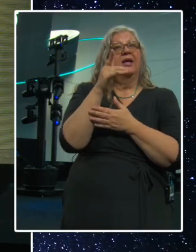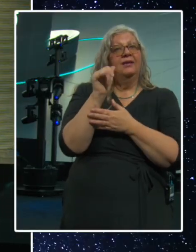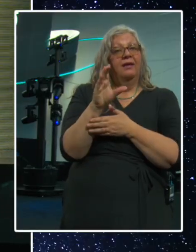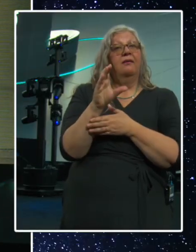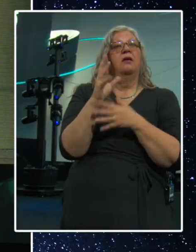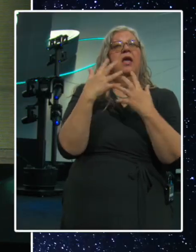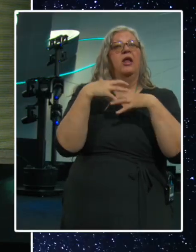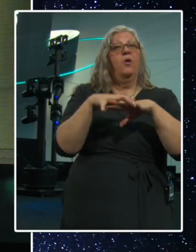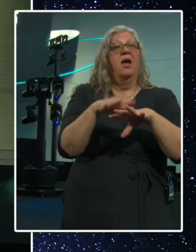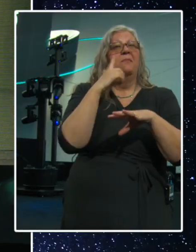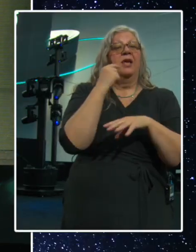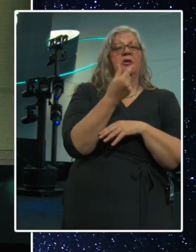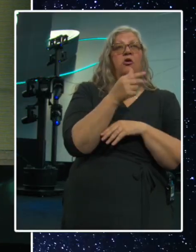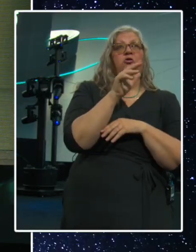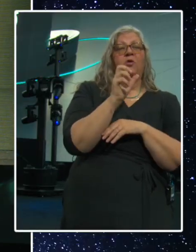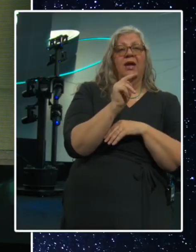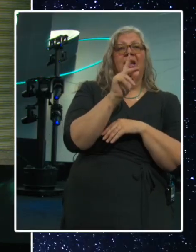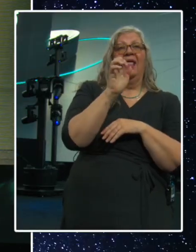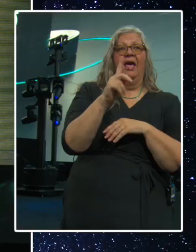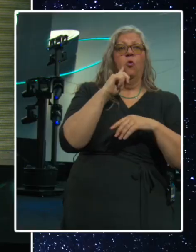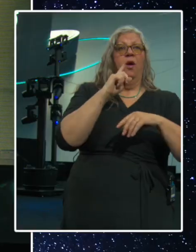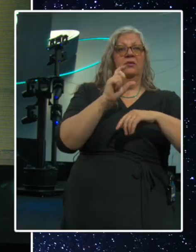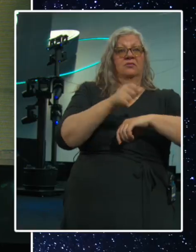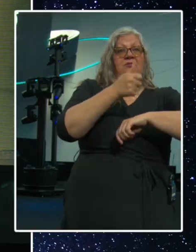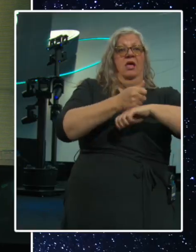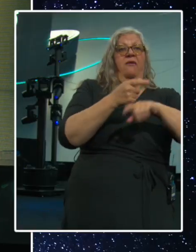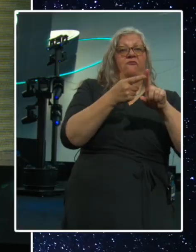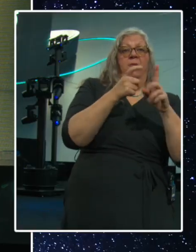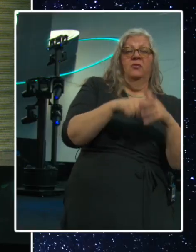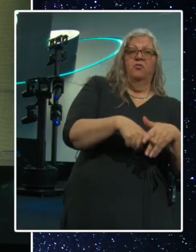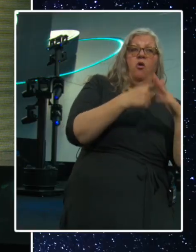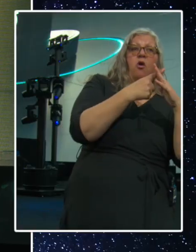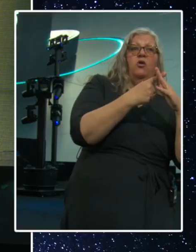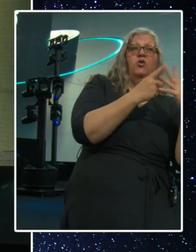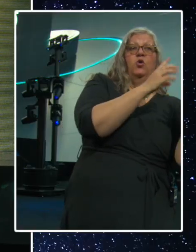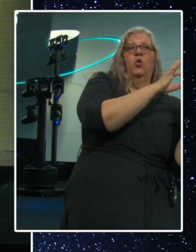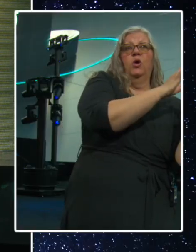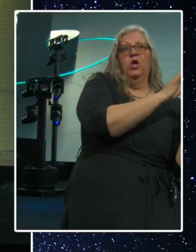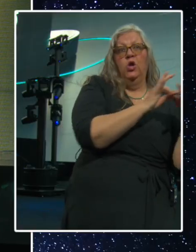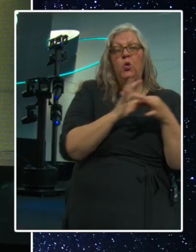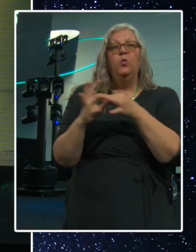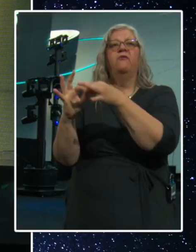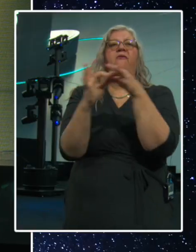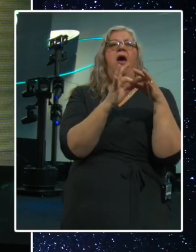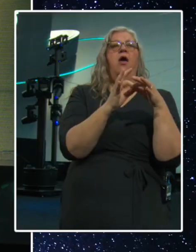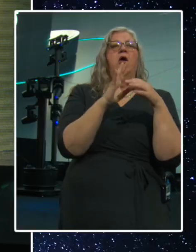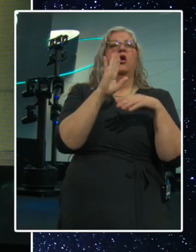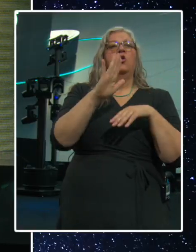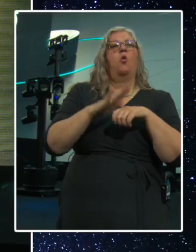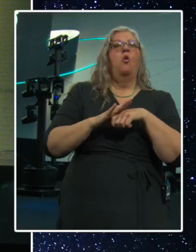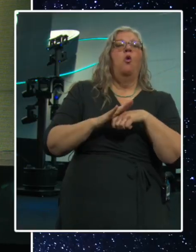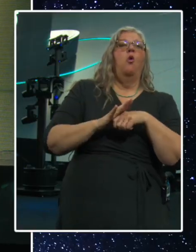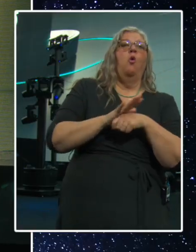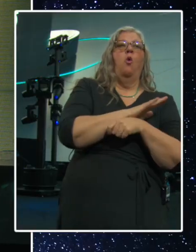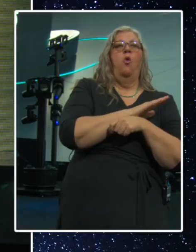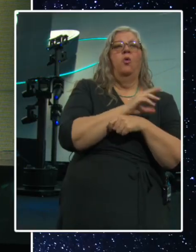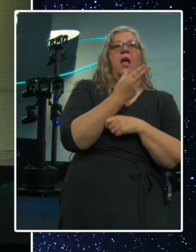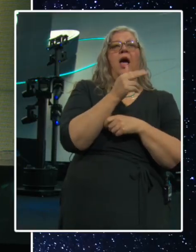because GreenLake was architected from the start to unify your entire multi-vendor Hybrid Cloud estate.